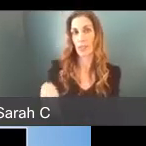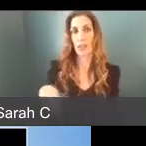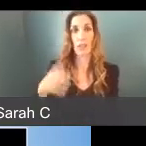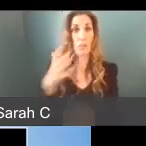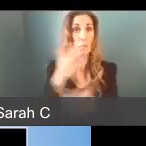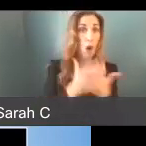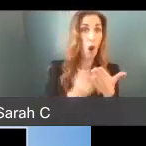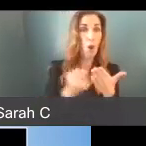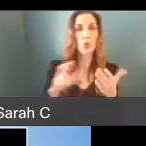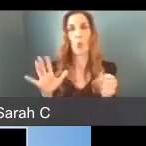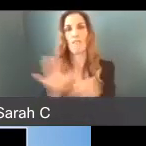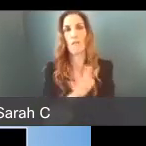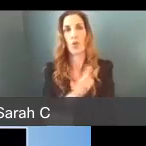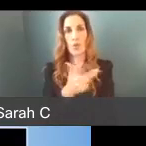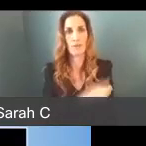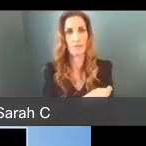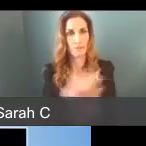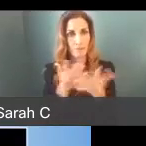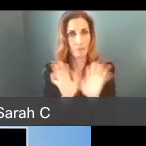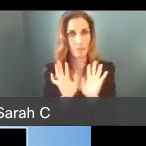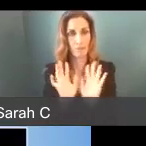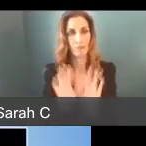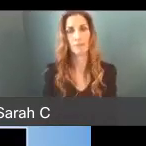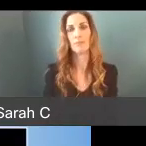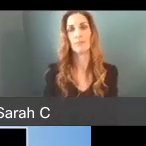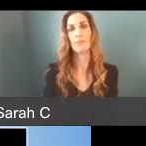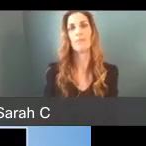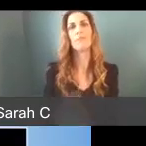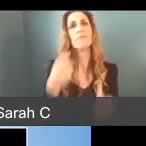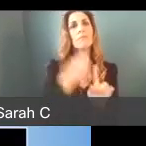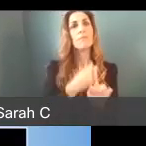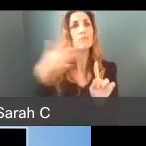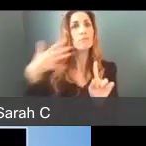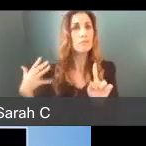And I have an additional breakdown for you today, which is of our senior population.